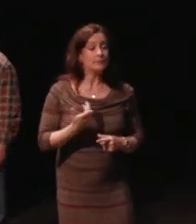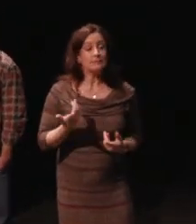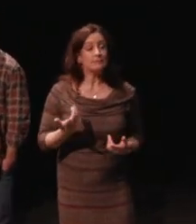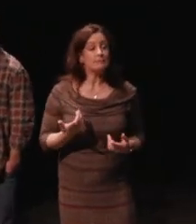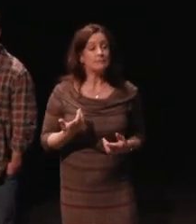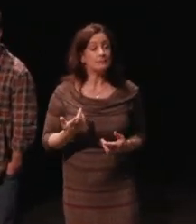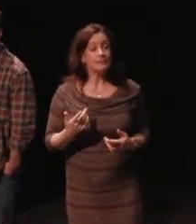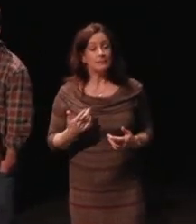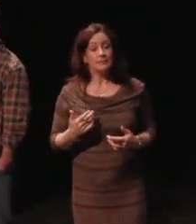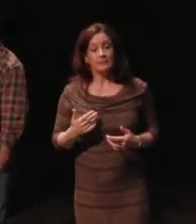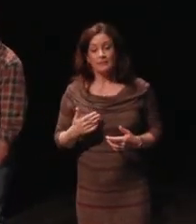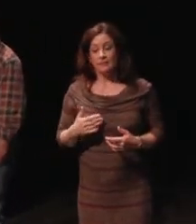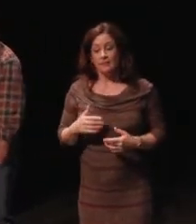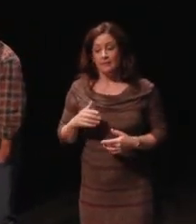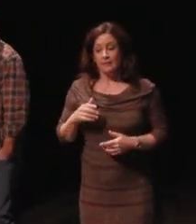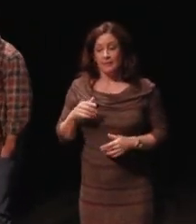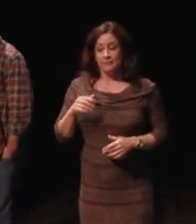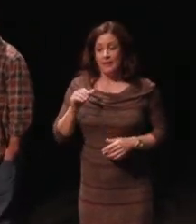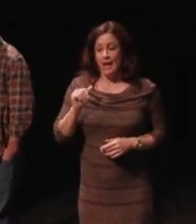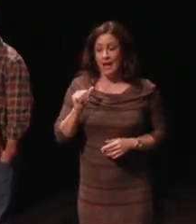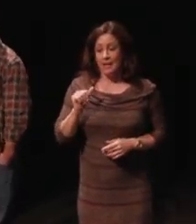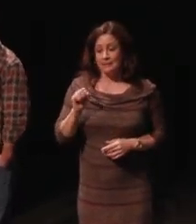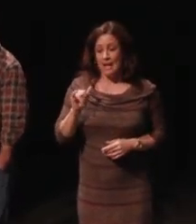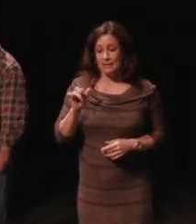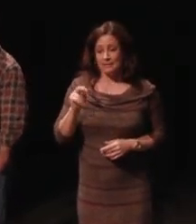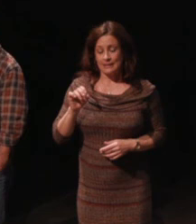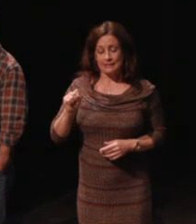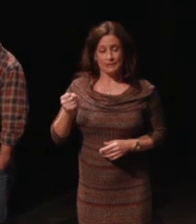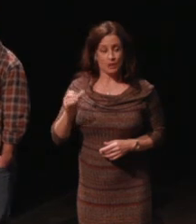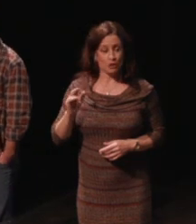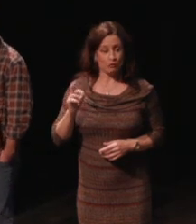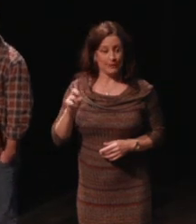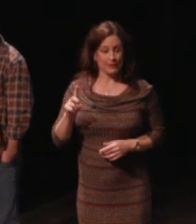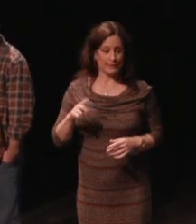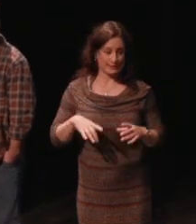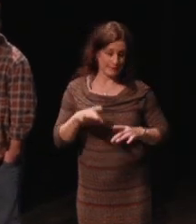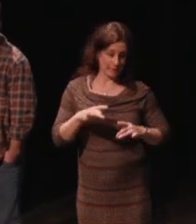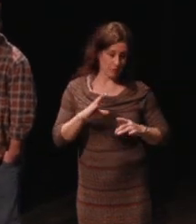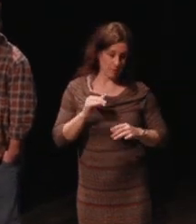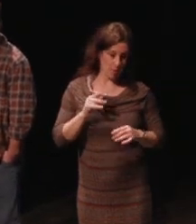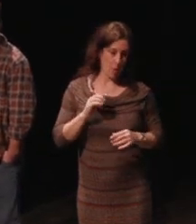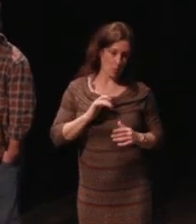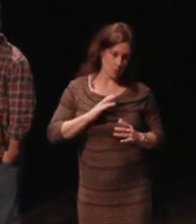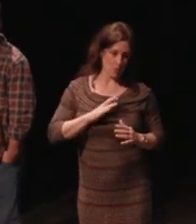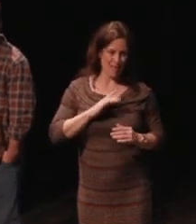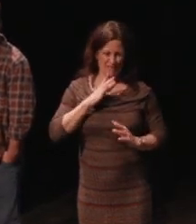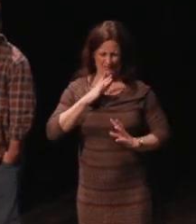Assassin's Creed, the whole discovery mode we love, we think it's great. We were talking about broaden your thinking about difficulty settings.